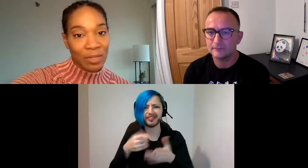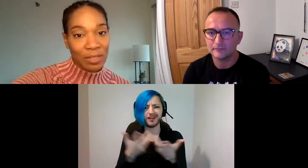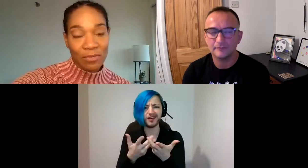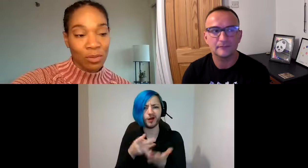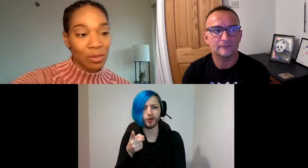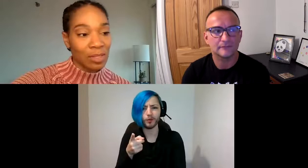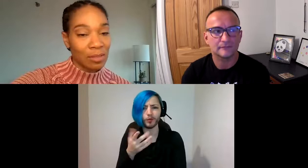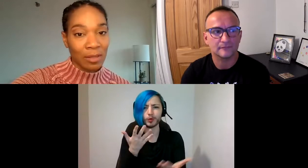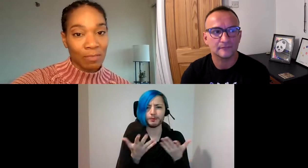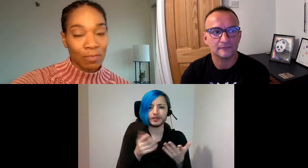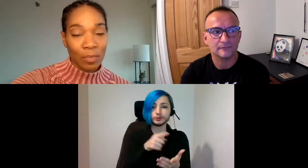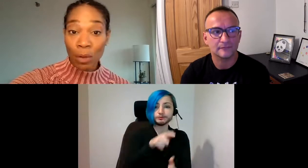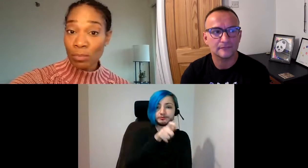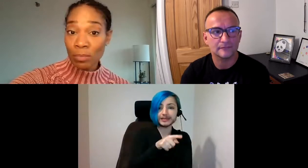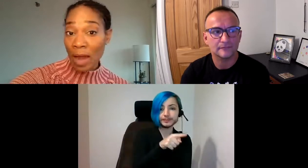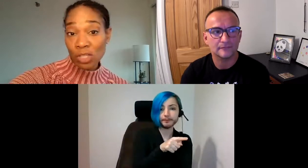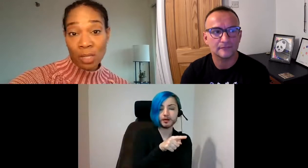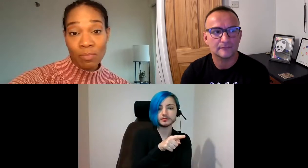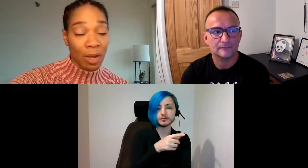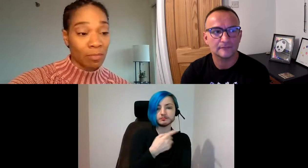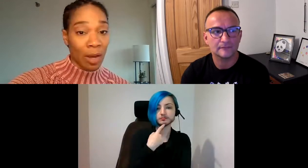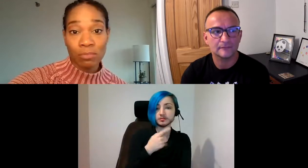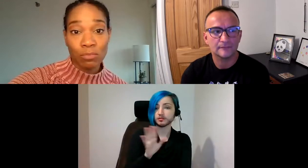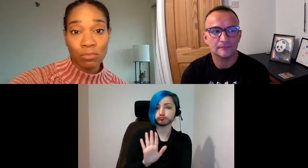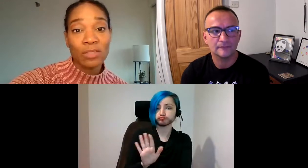actually I prefer non binary you know.